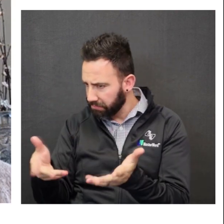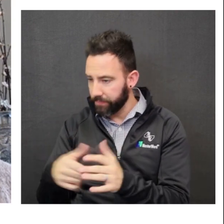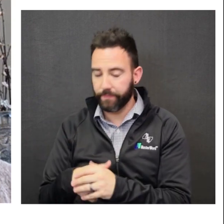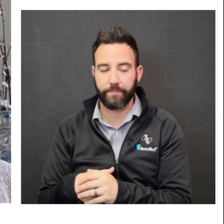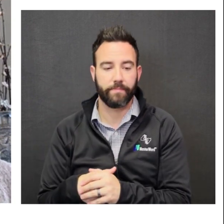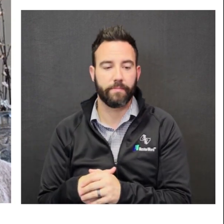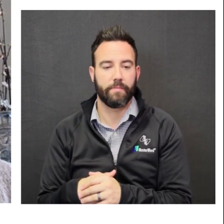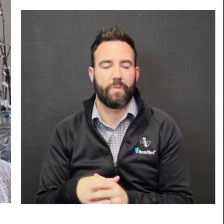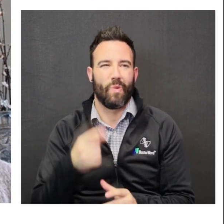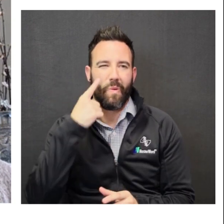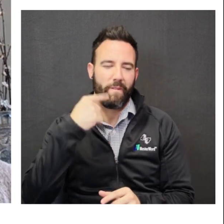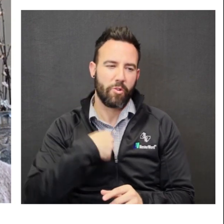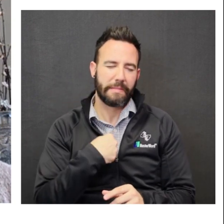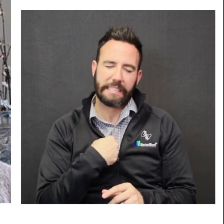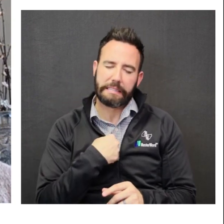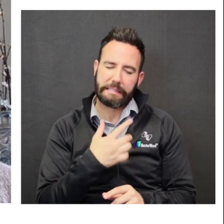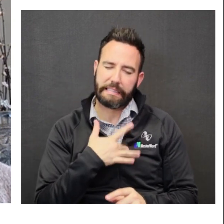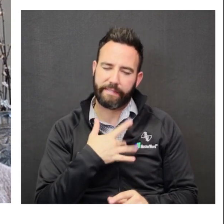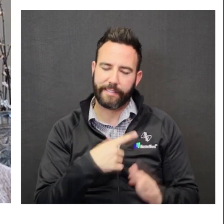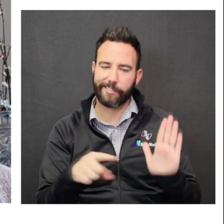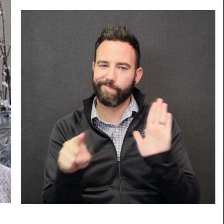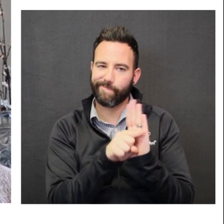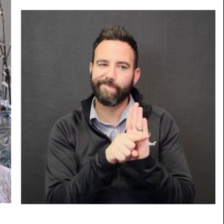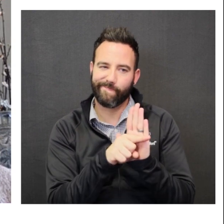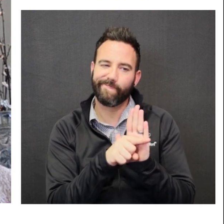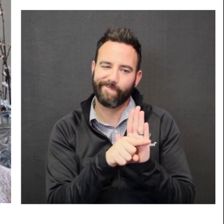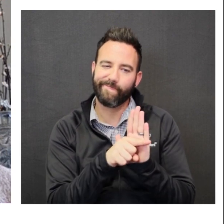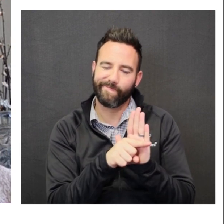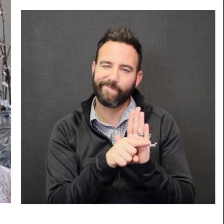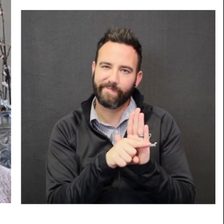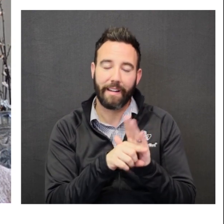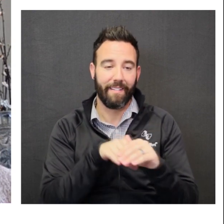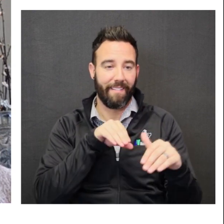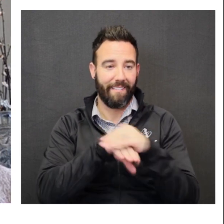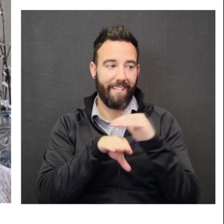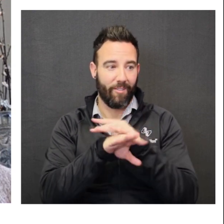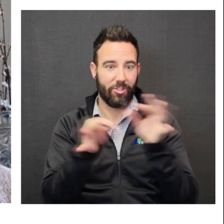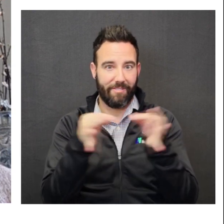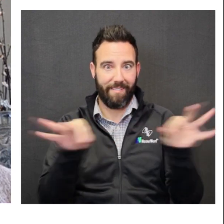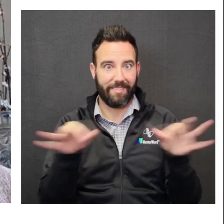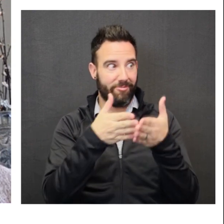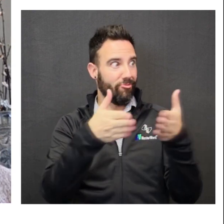I think for me overall it's been a hindrance. It is is definitely limited language access